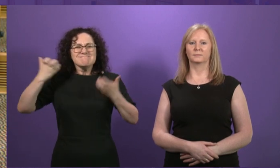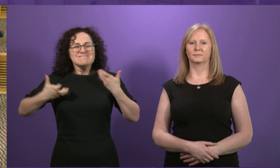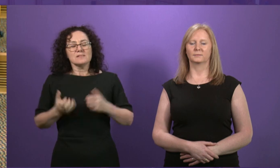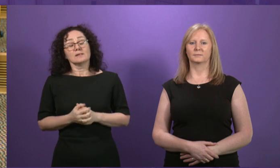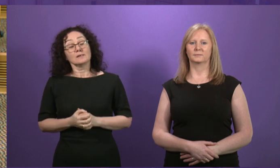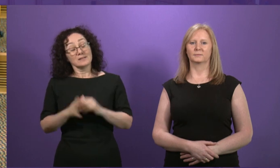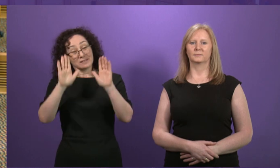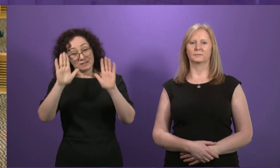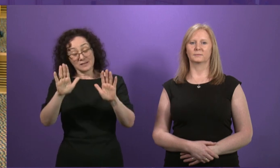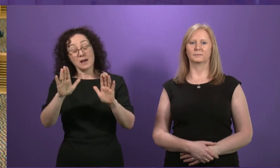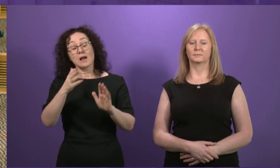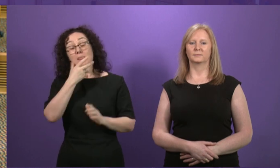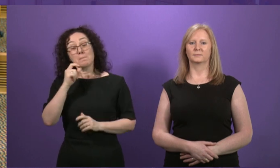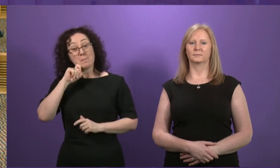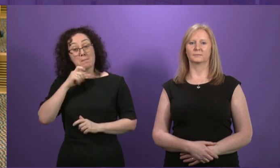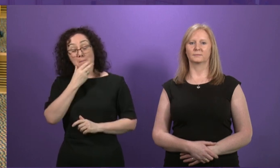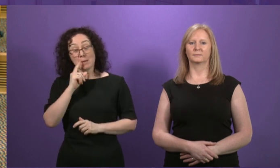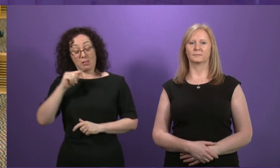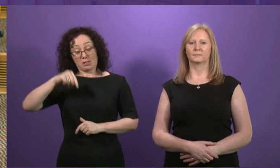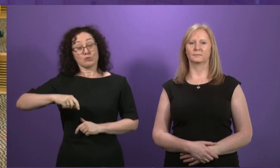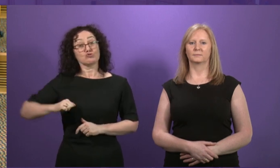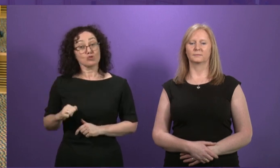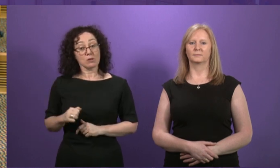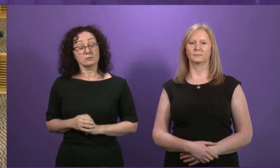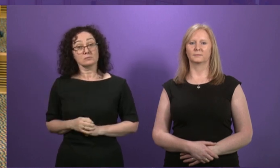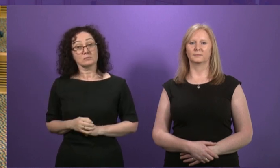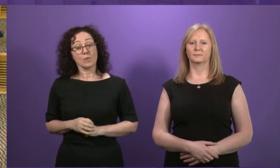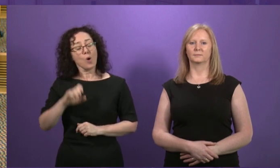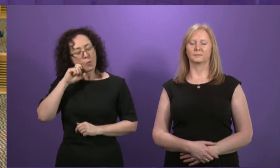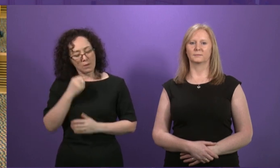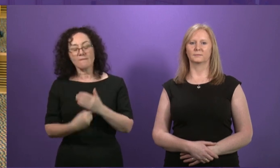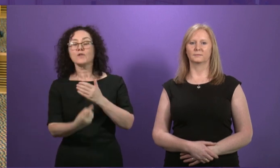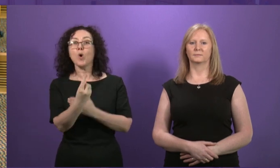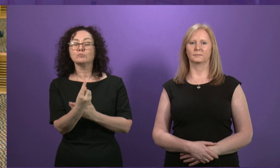People in Scotland will have ample opportunity to talk about the many benefits of becoming